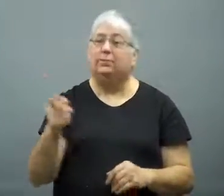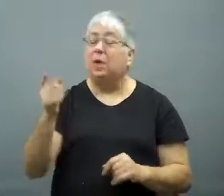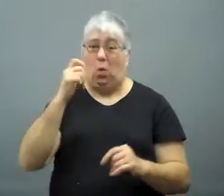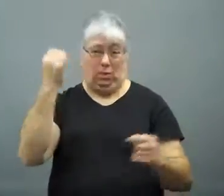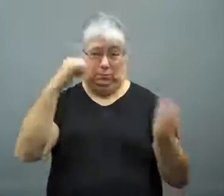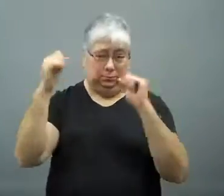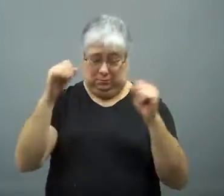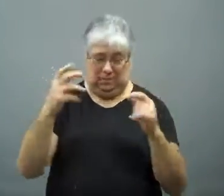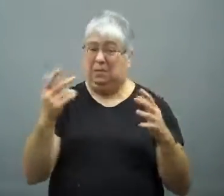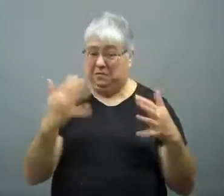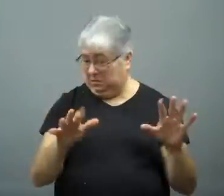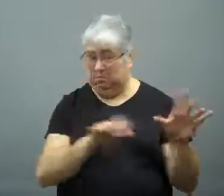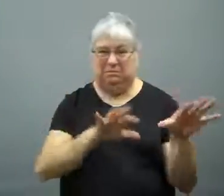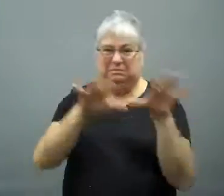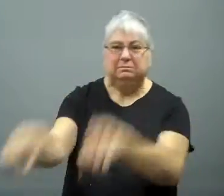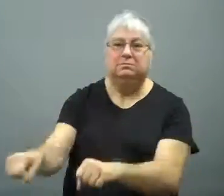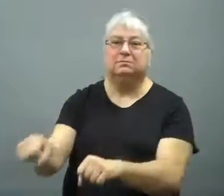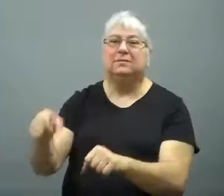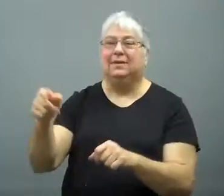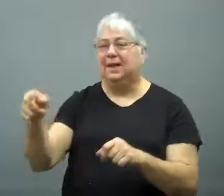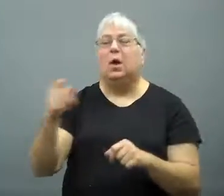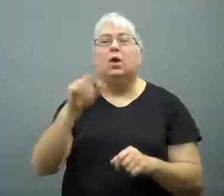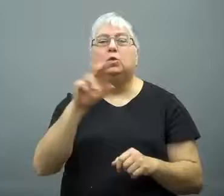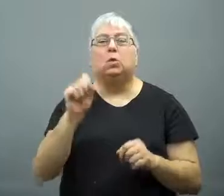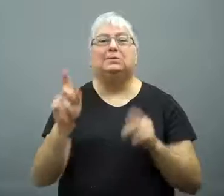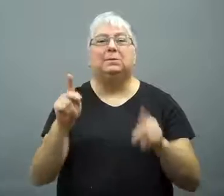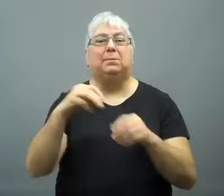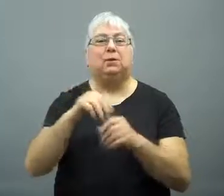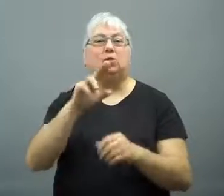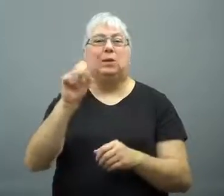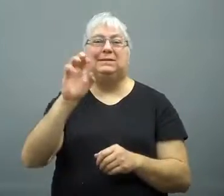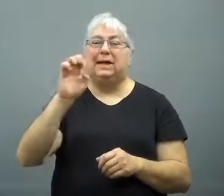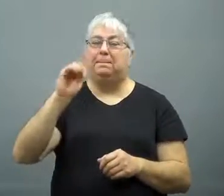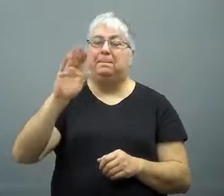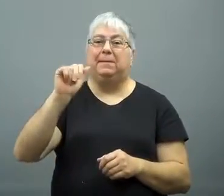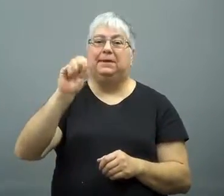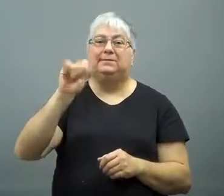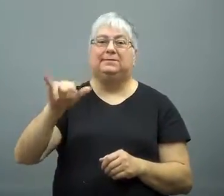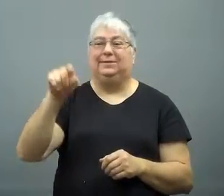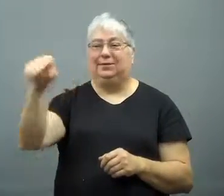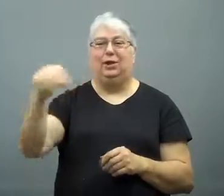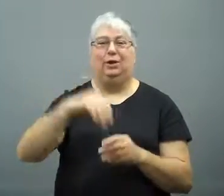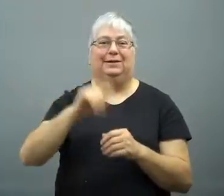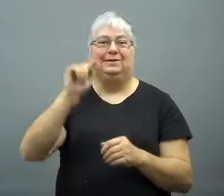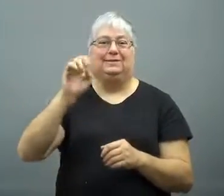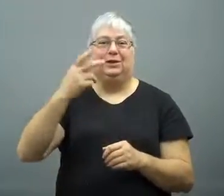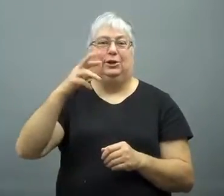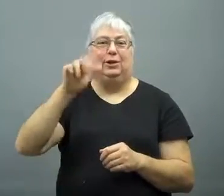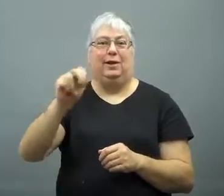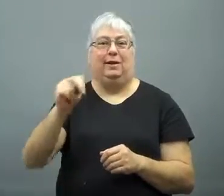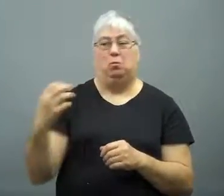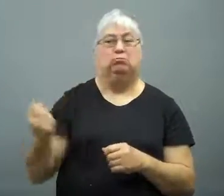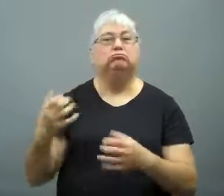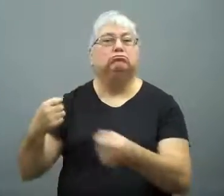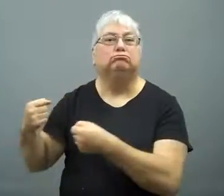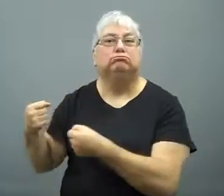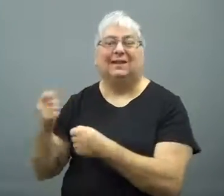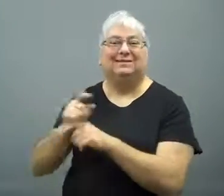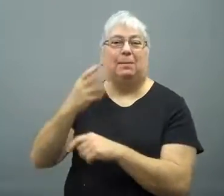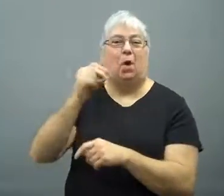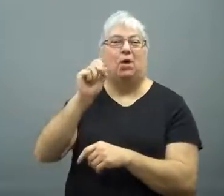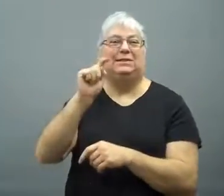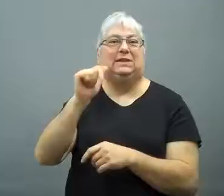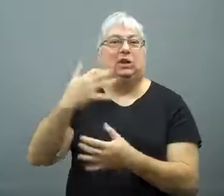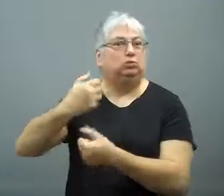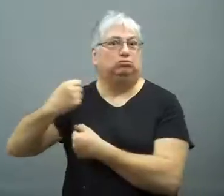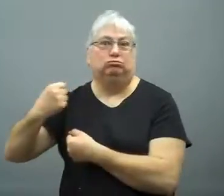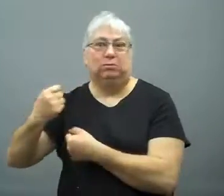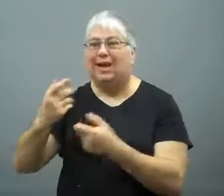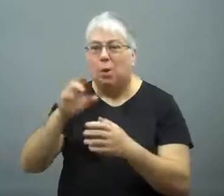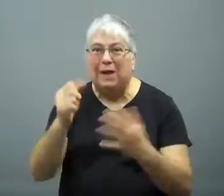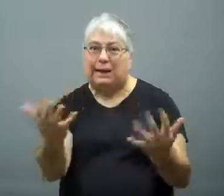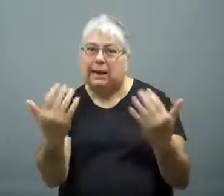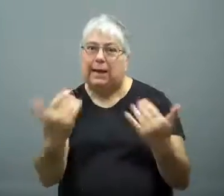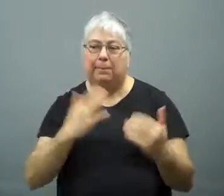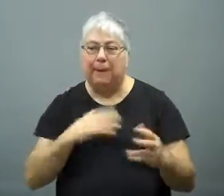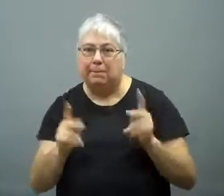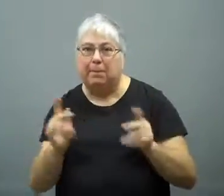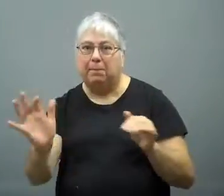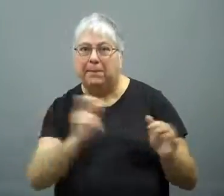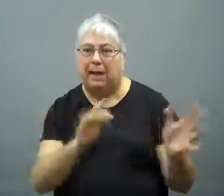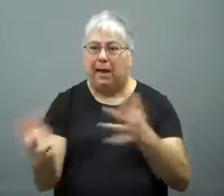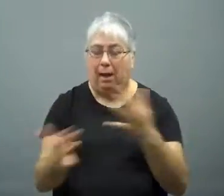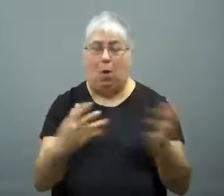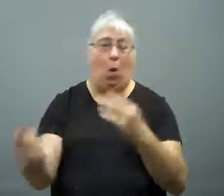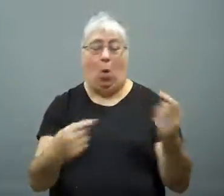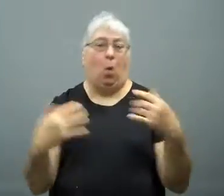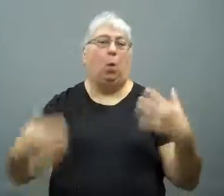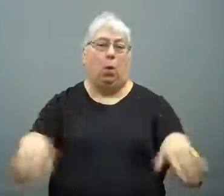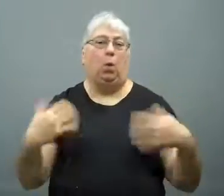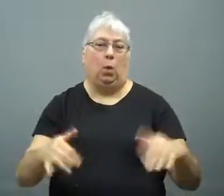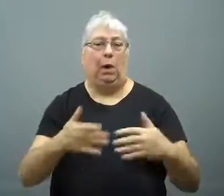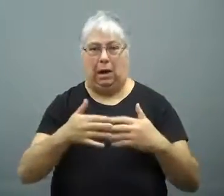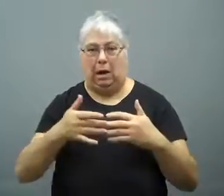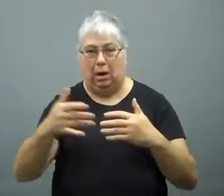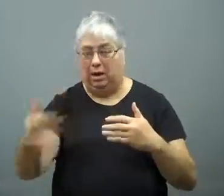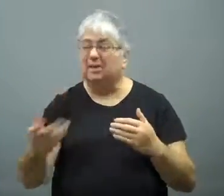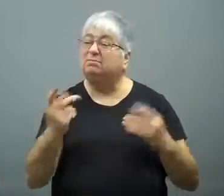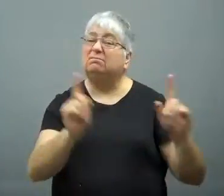Americans were held hostage in the U.S. Embassy in Tehran.